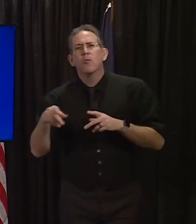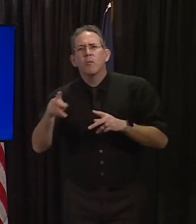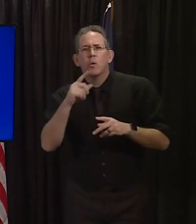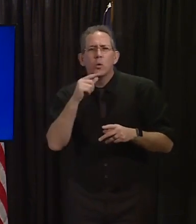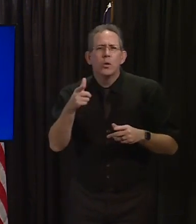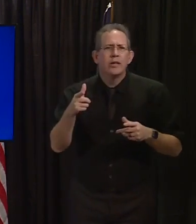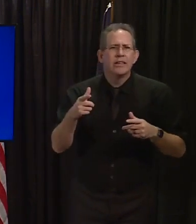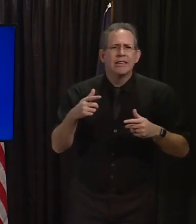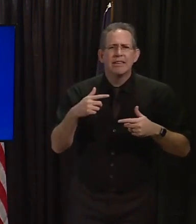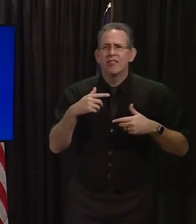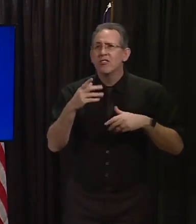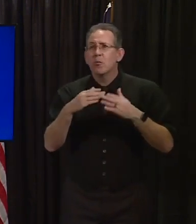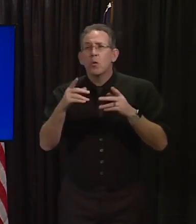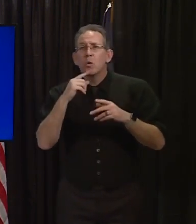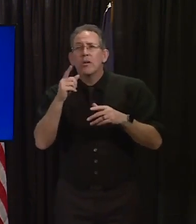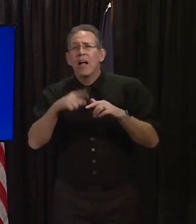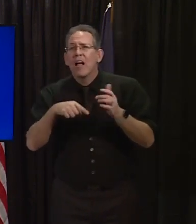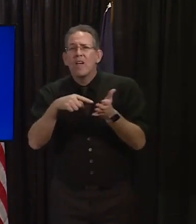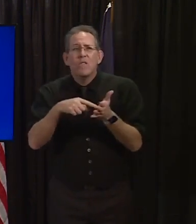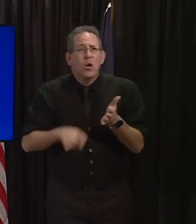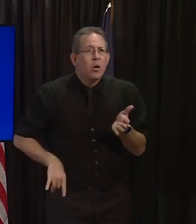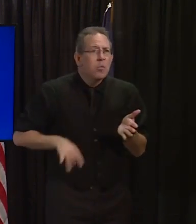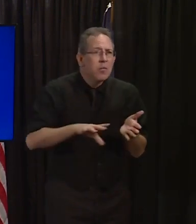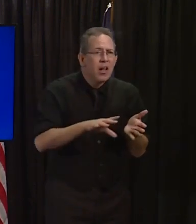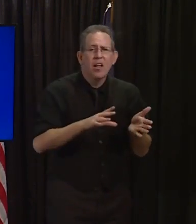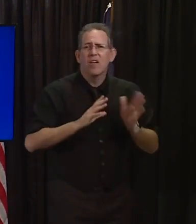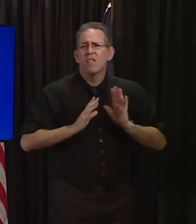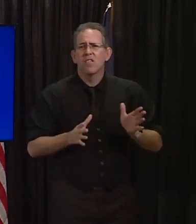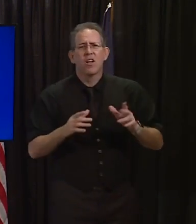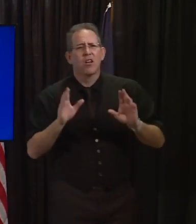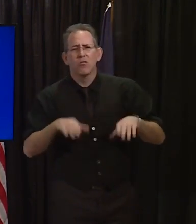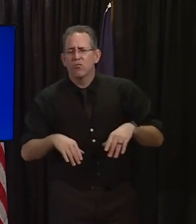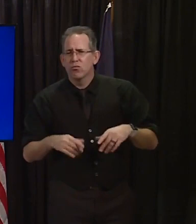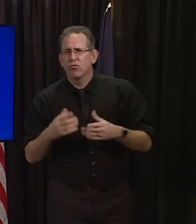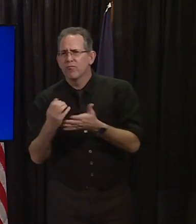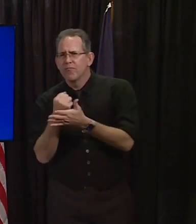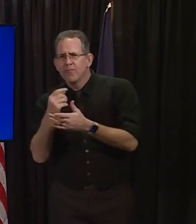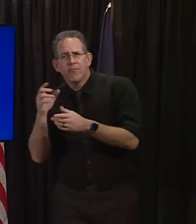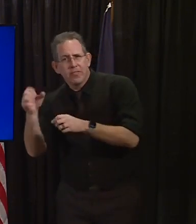vermonters seeking those important tests. So turning this week to the data